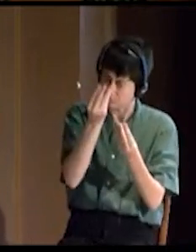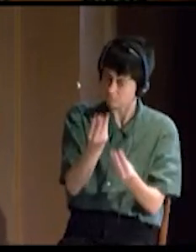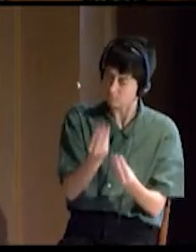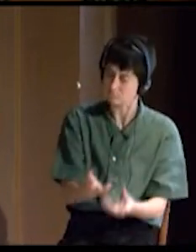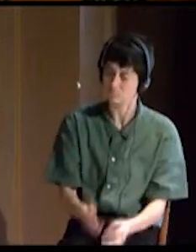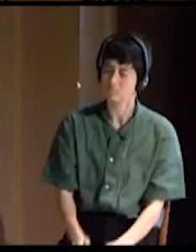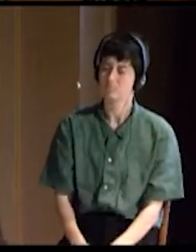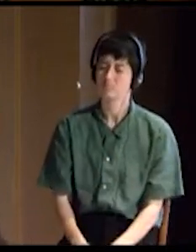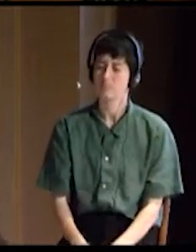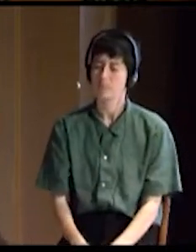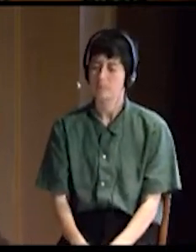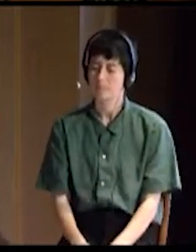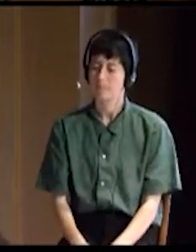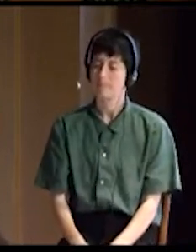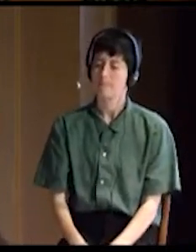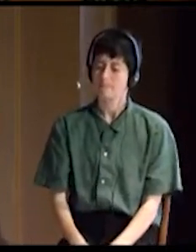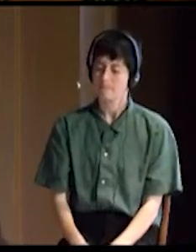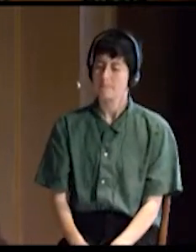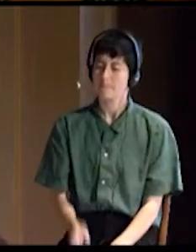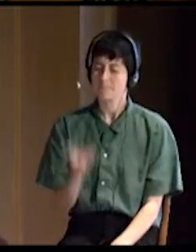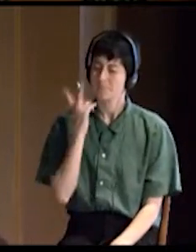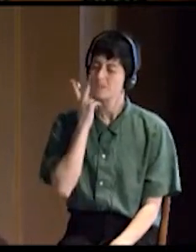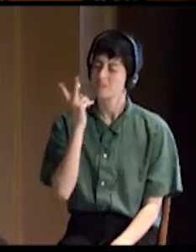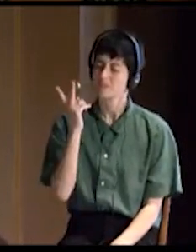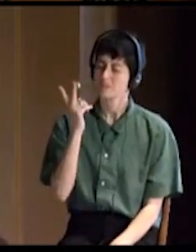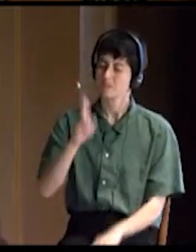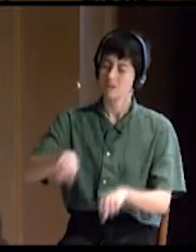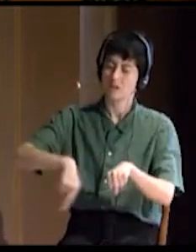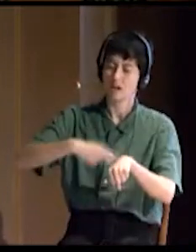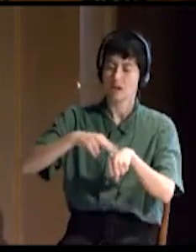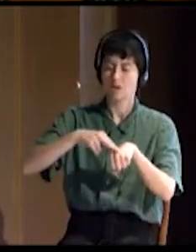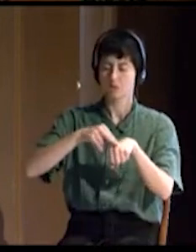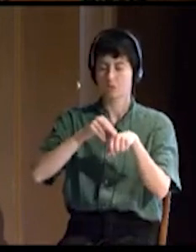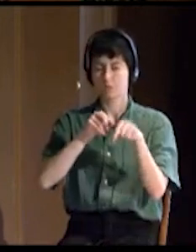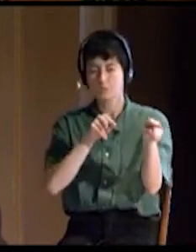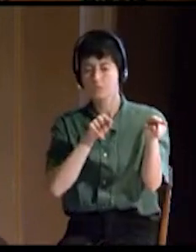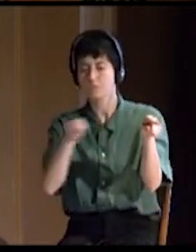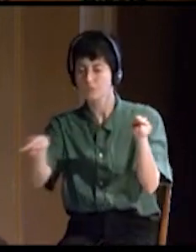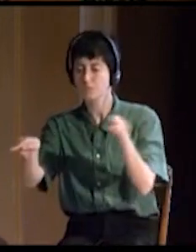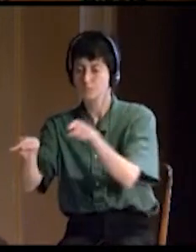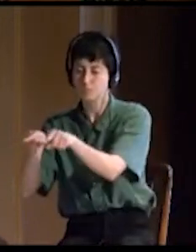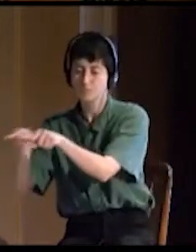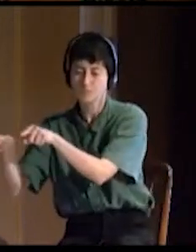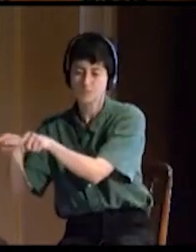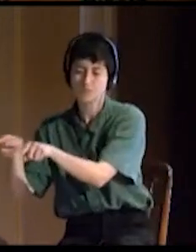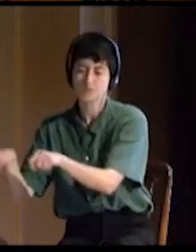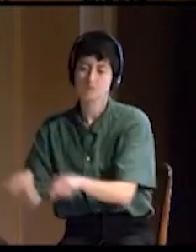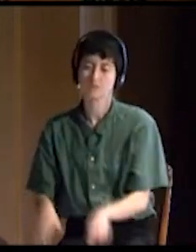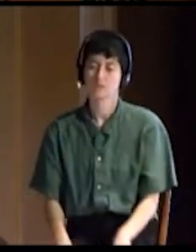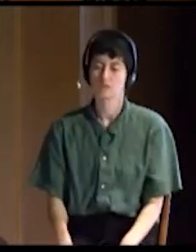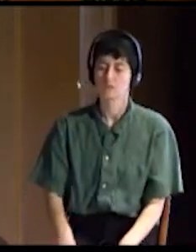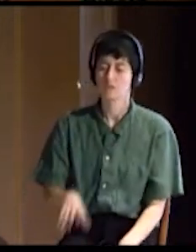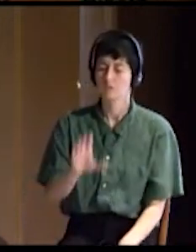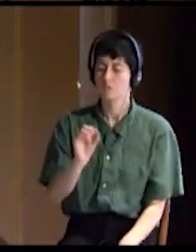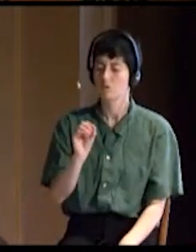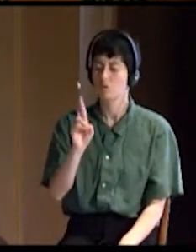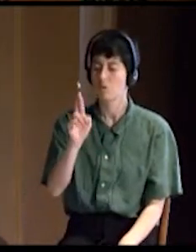of this group of lichens, Cora, the foliose forms. And you can see that all of those in yellow are samples